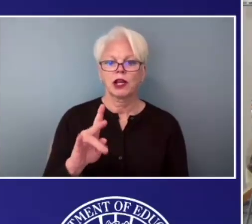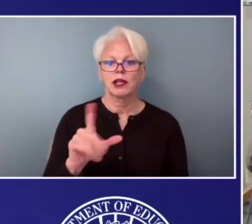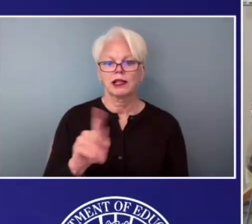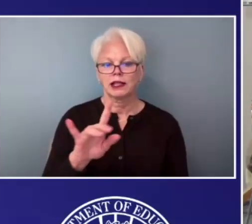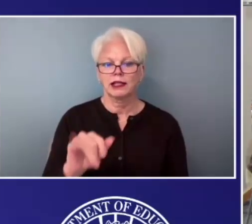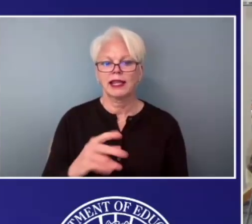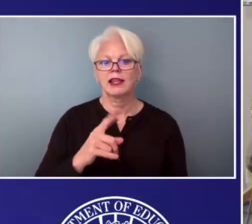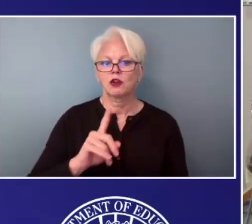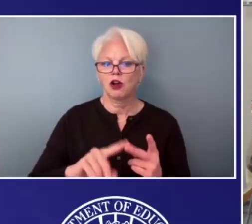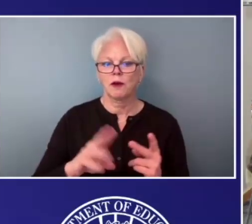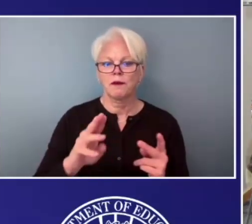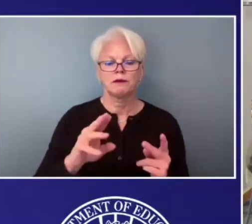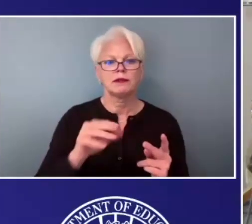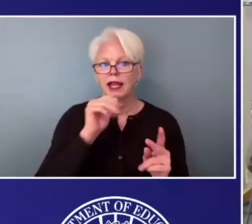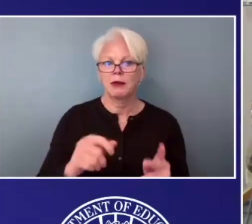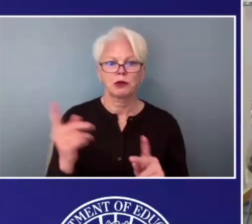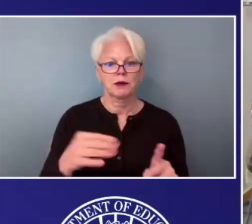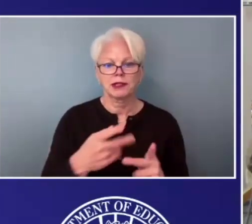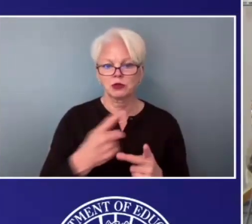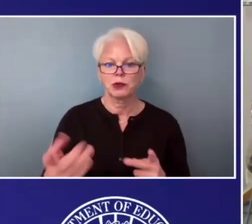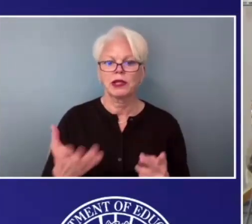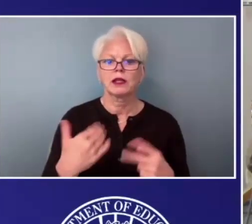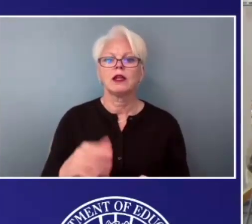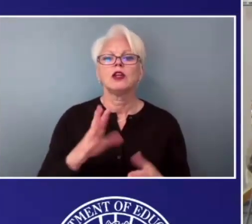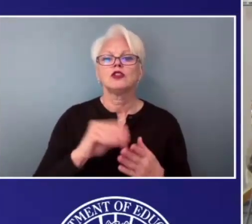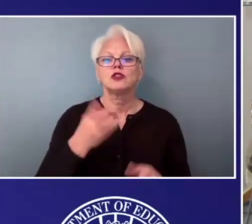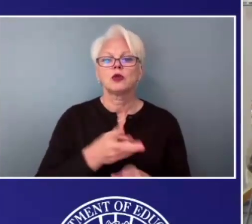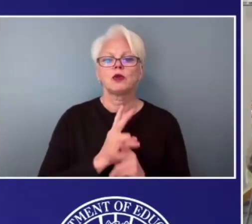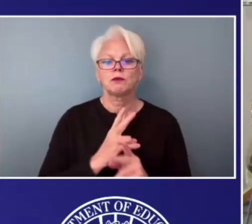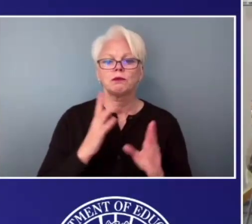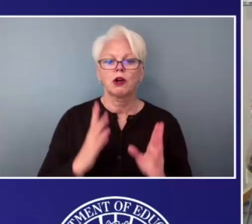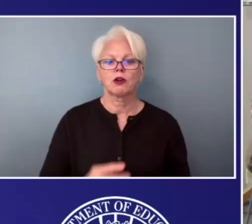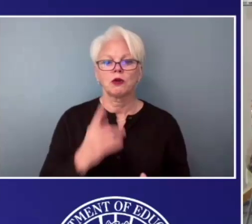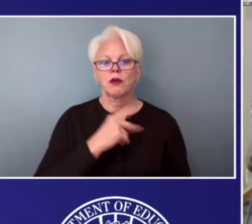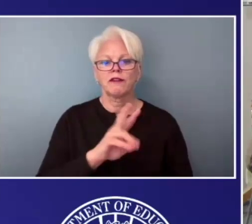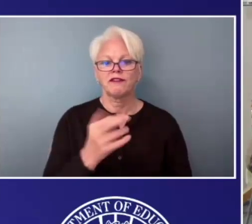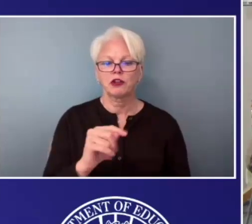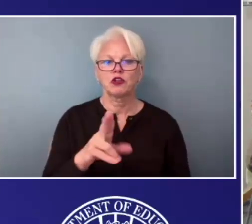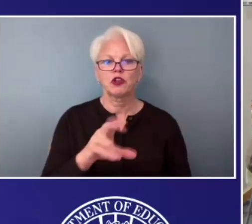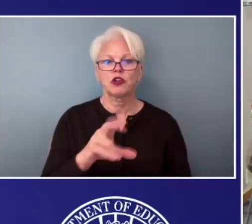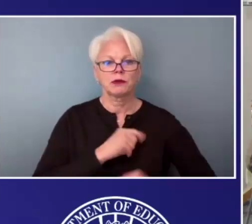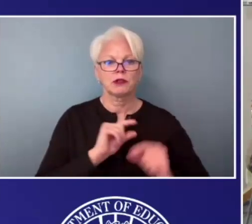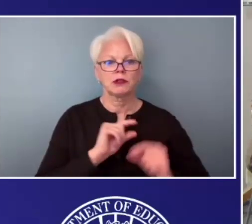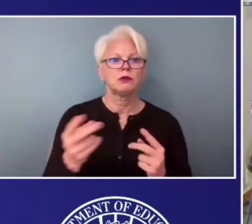Student loan borrowers who are veterans, US military service members, or groups representing them, the primary, Faisal Sulman,